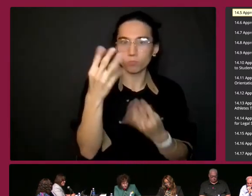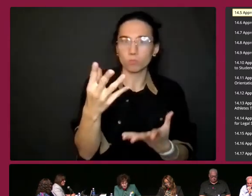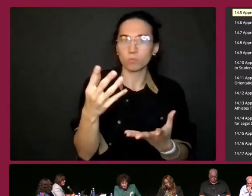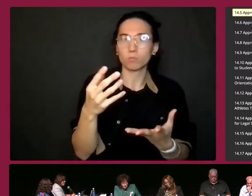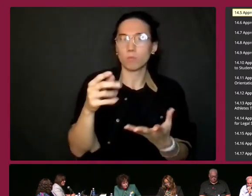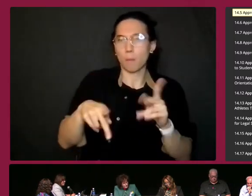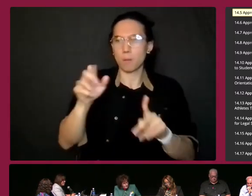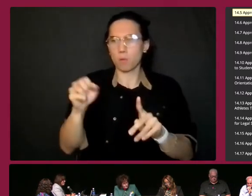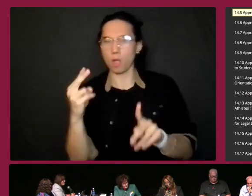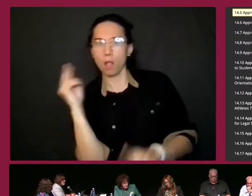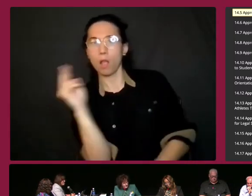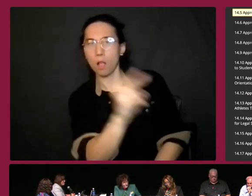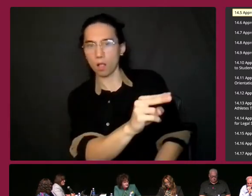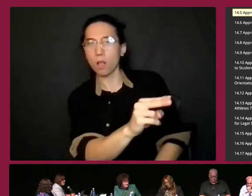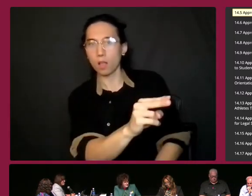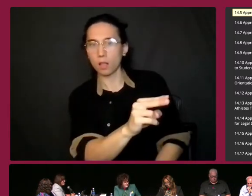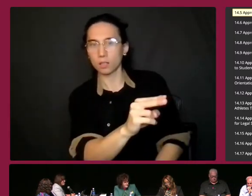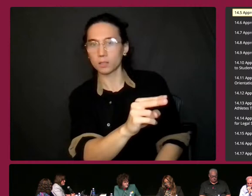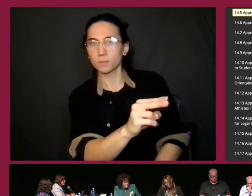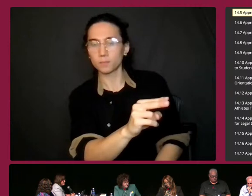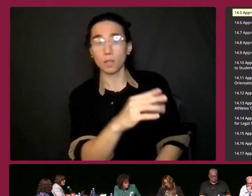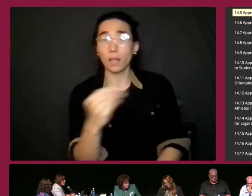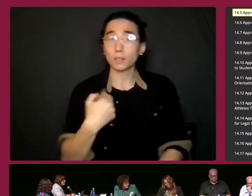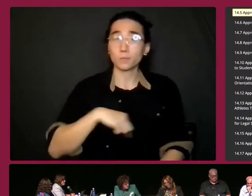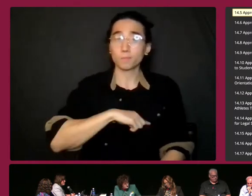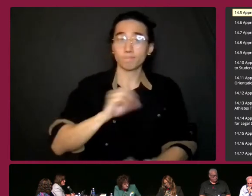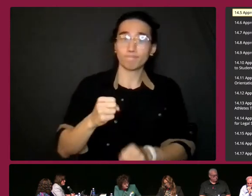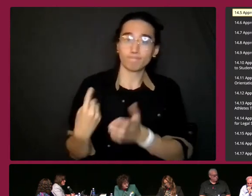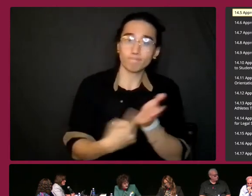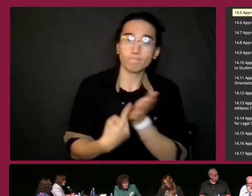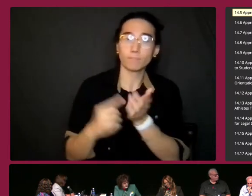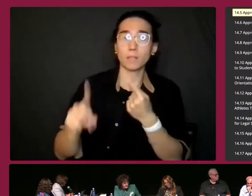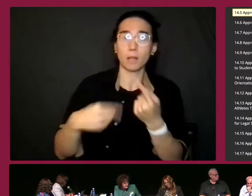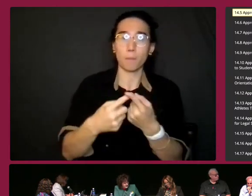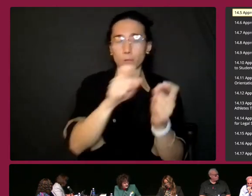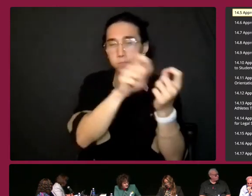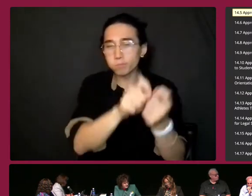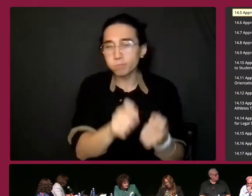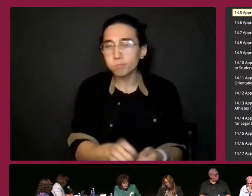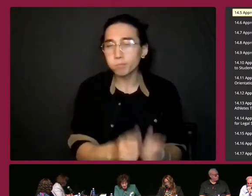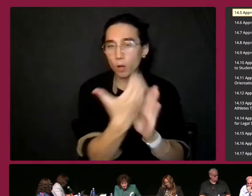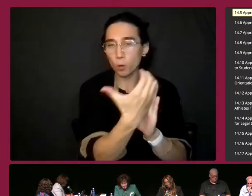And we could, um, have a discussion about particular courses if you like, Anthony. All right. Thank you.